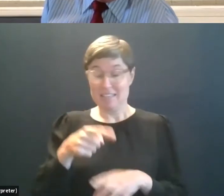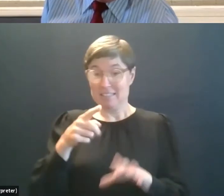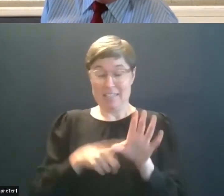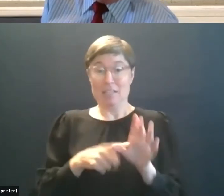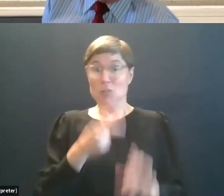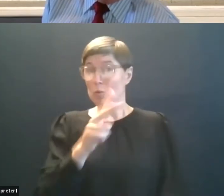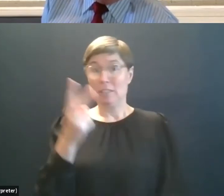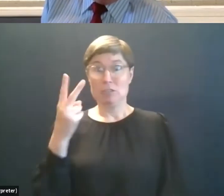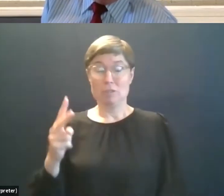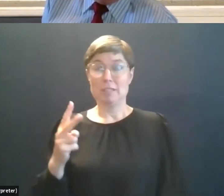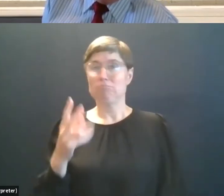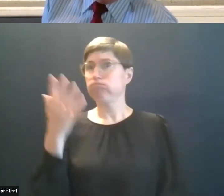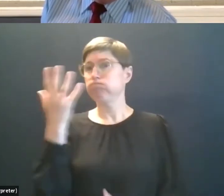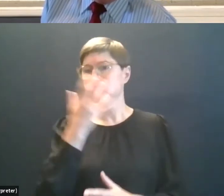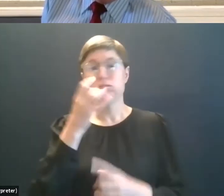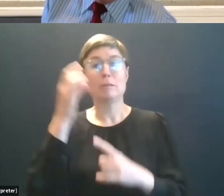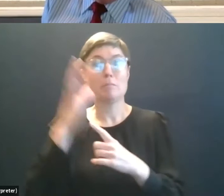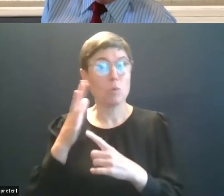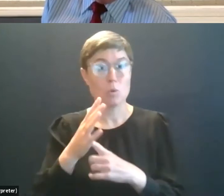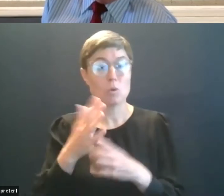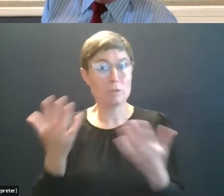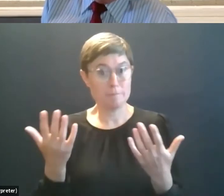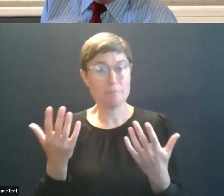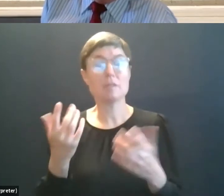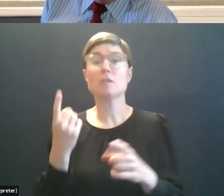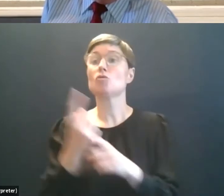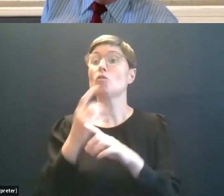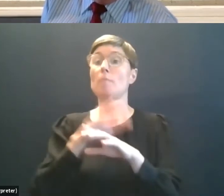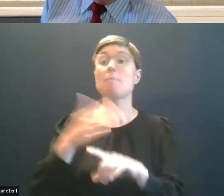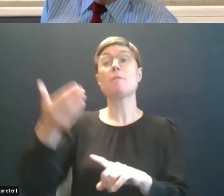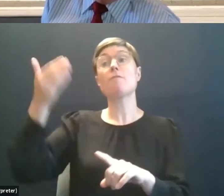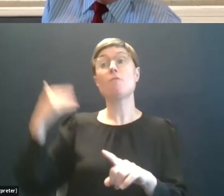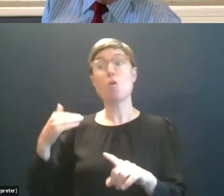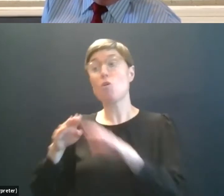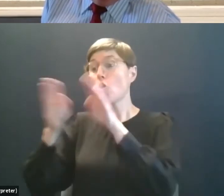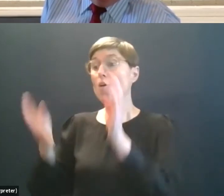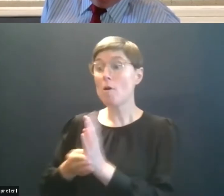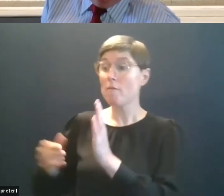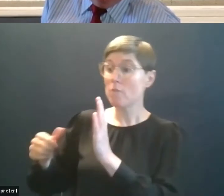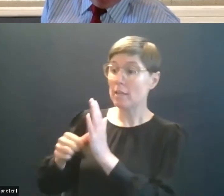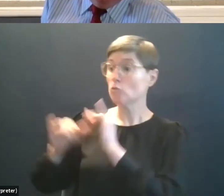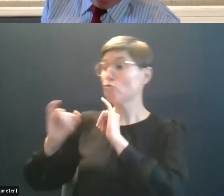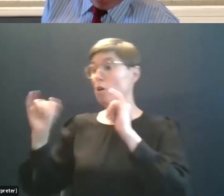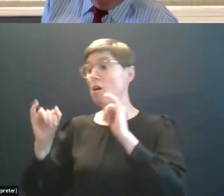about eras, before the global financial crisis, after the global financial crisis, I think